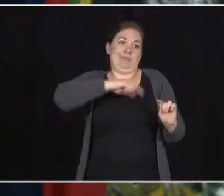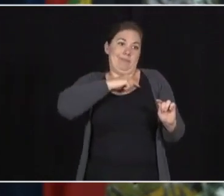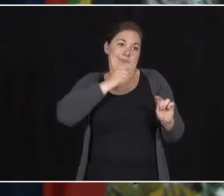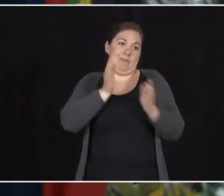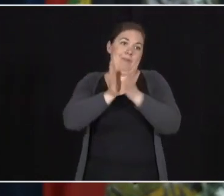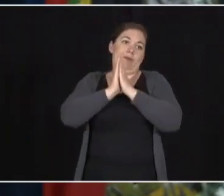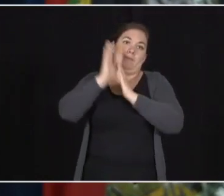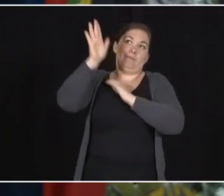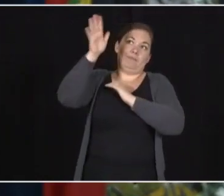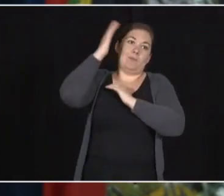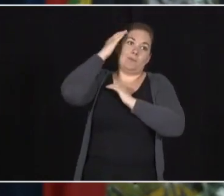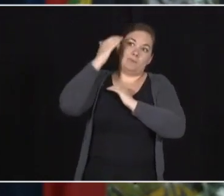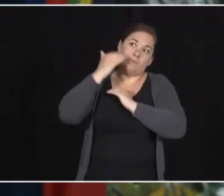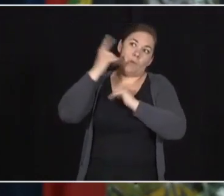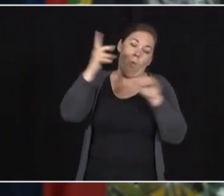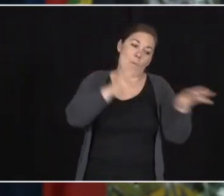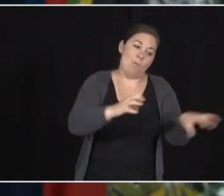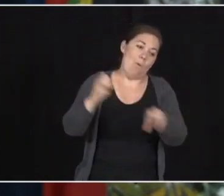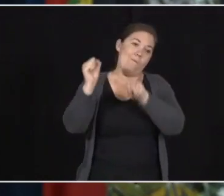and make sure that that is formal.